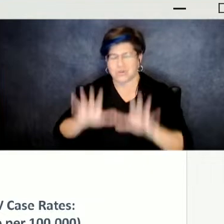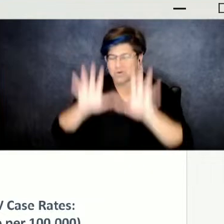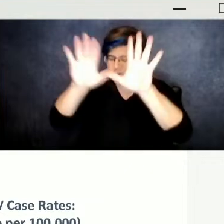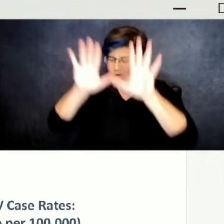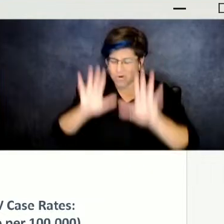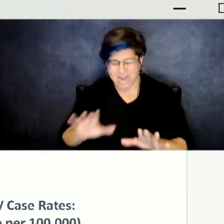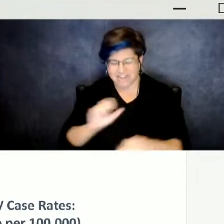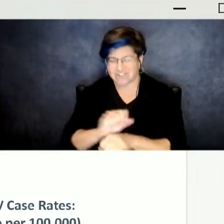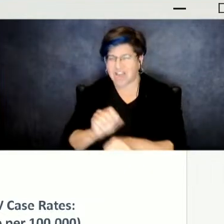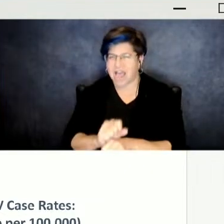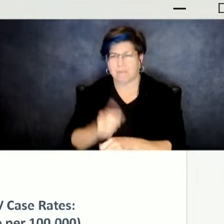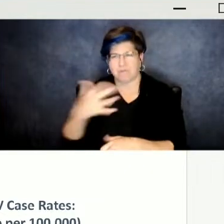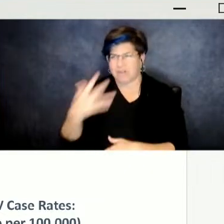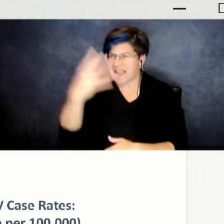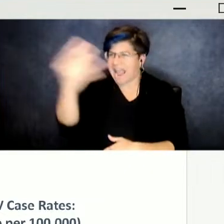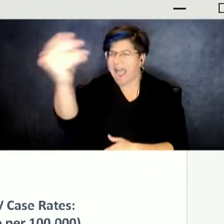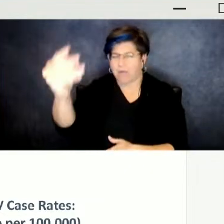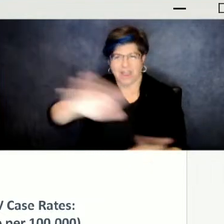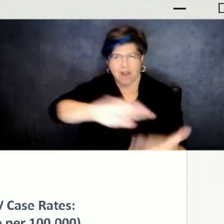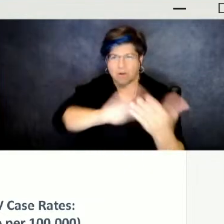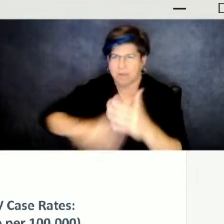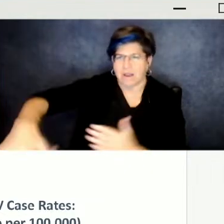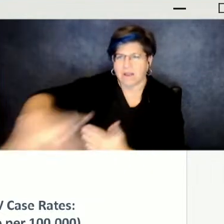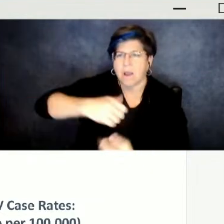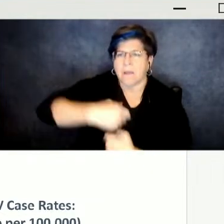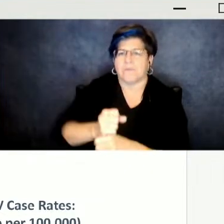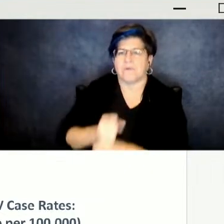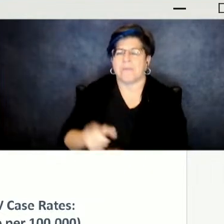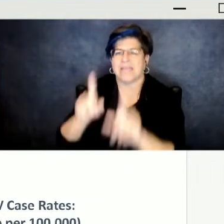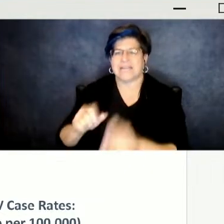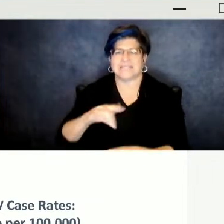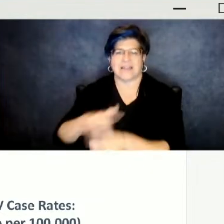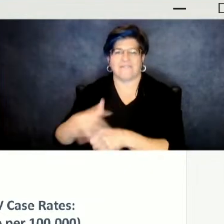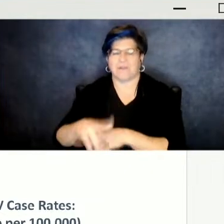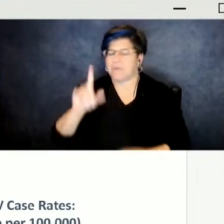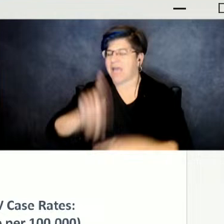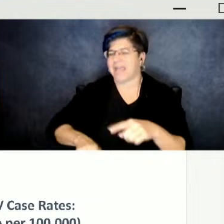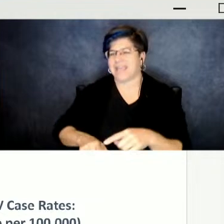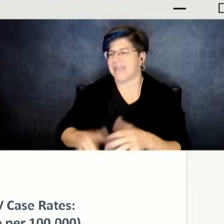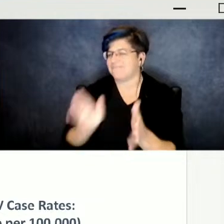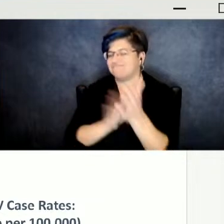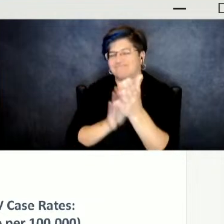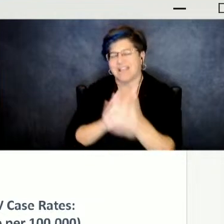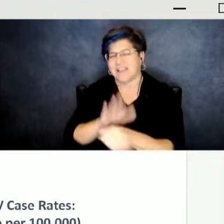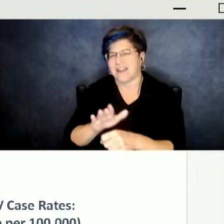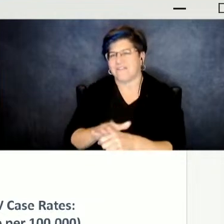DOING A FANTASTIC JOB AT REALLY BEING THE BOOTS ON THE GROUND